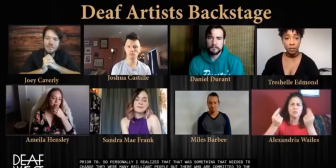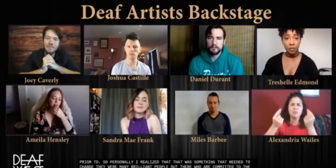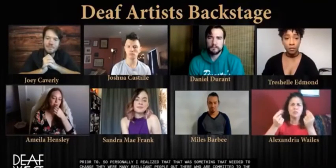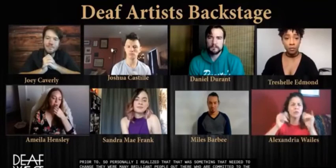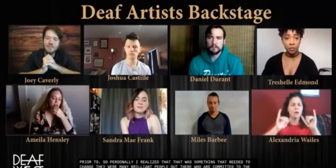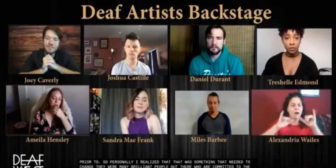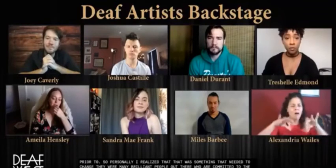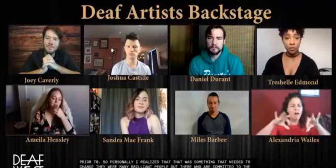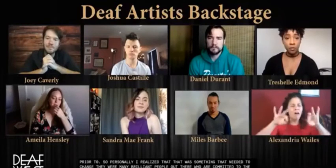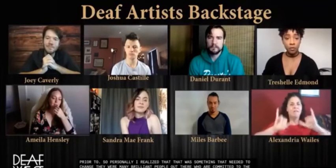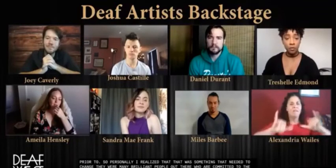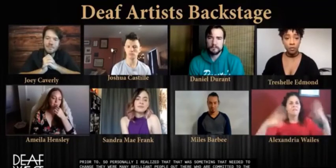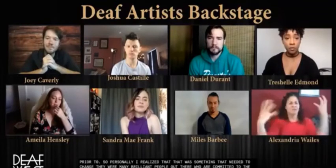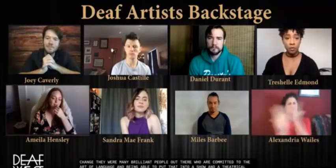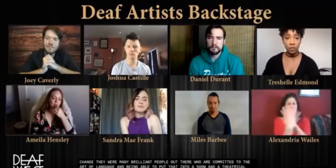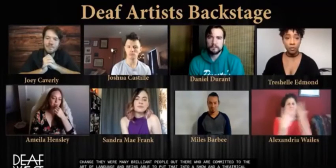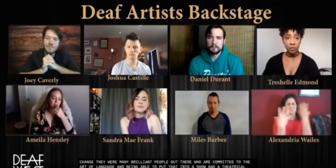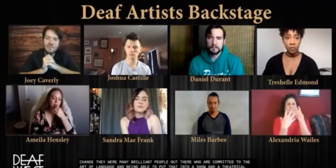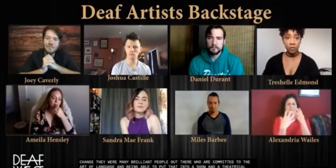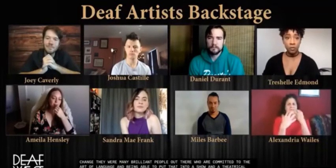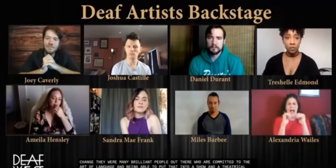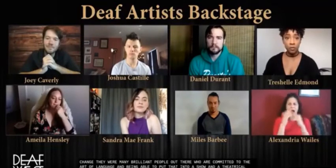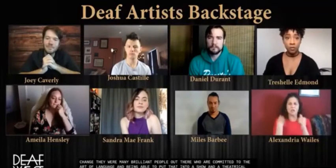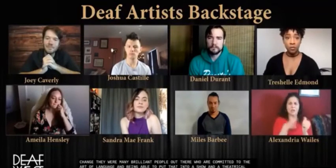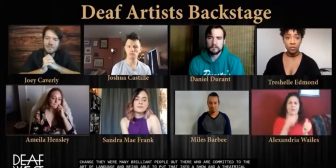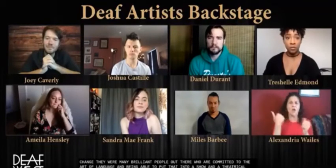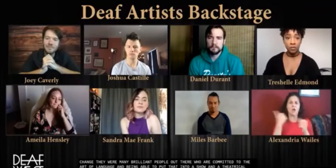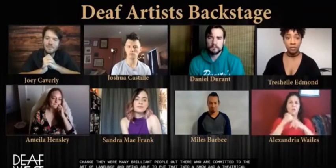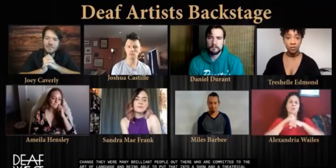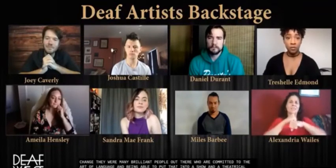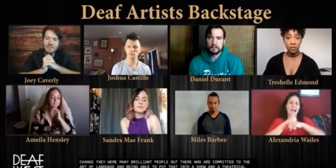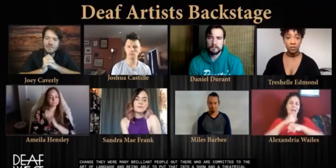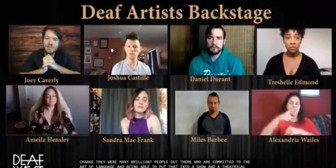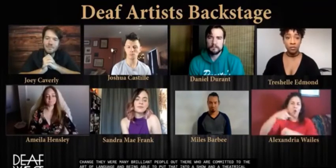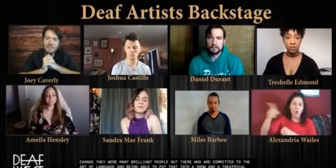to the process of what D.A.S.L. did. A 'Director of American Sign Language'.